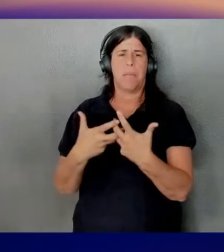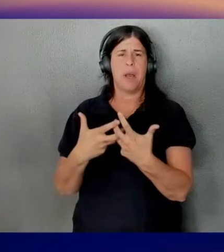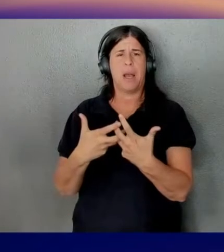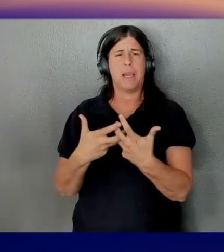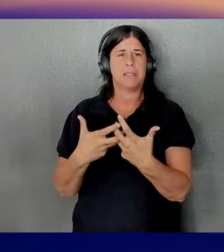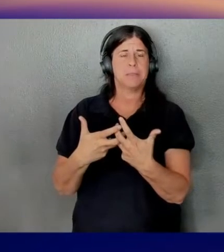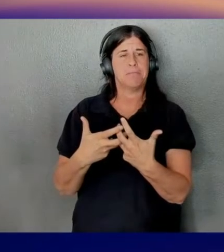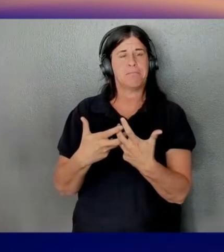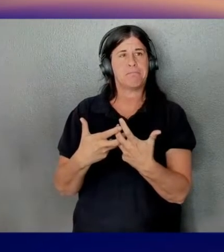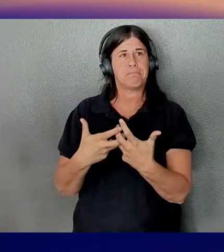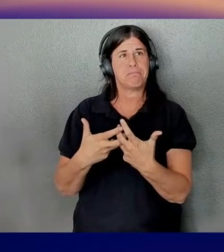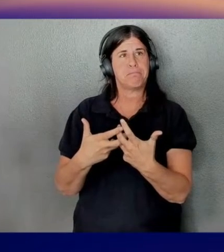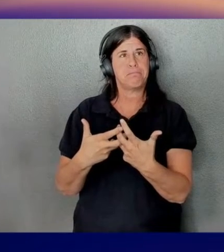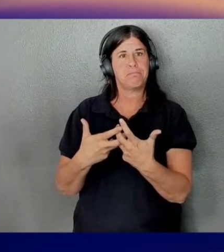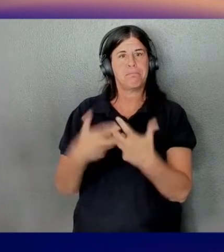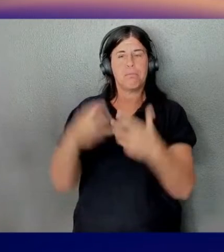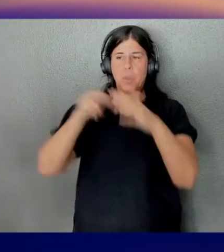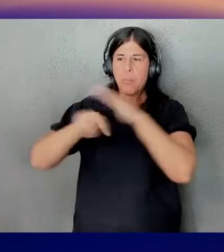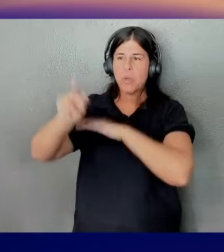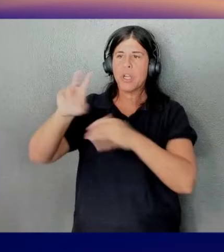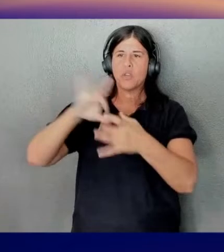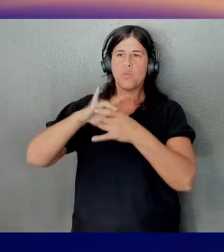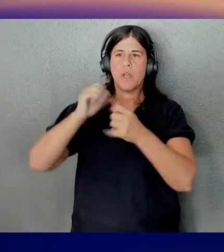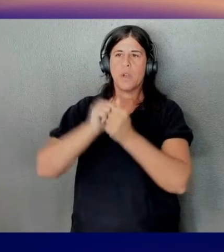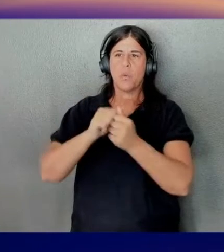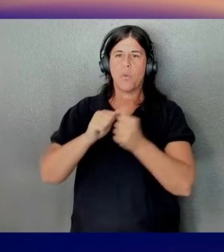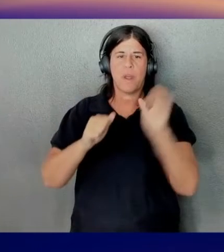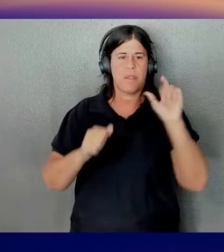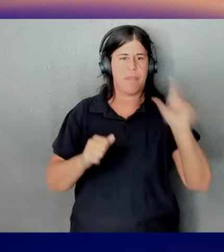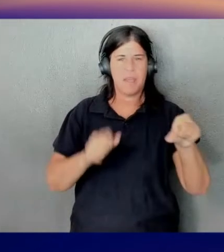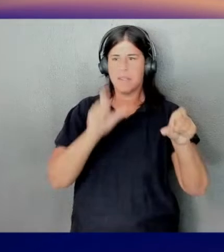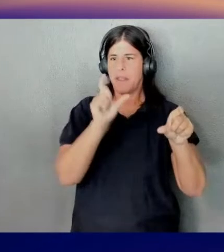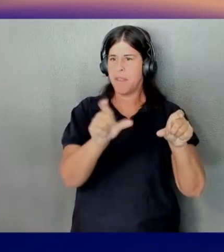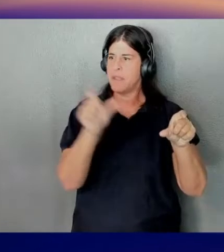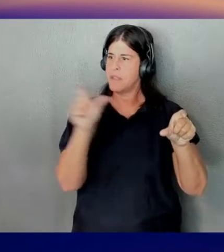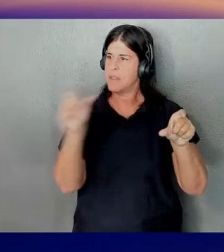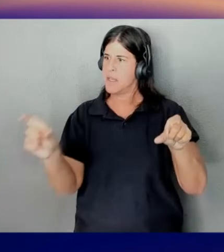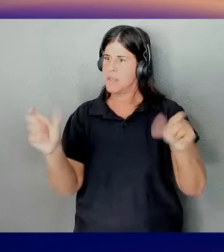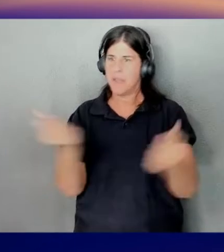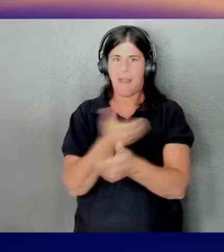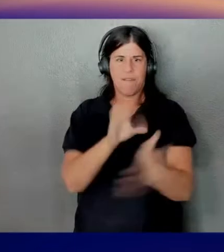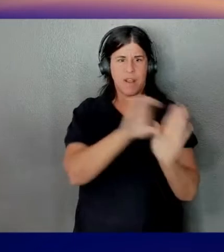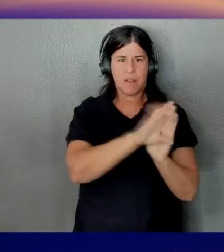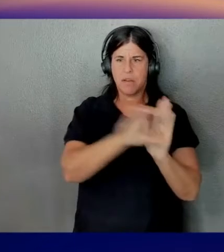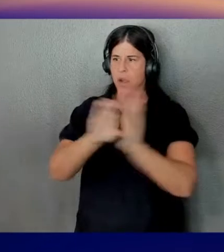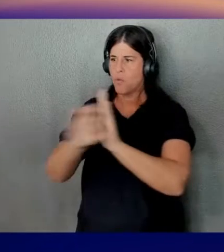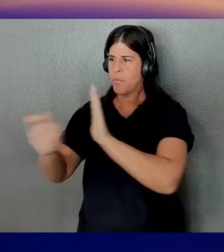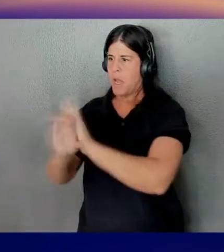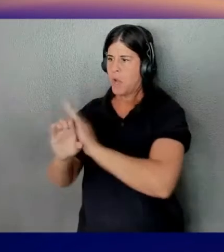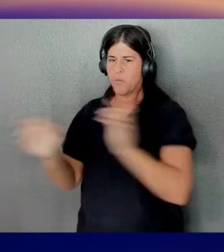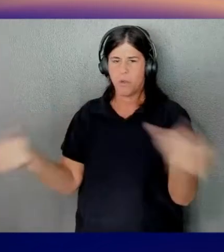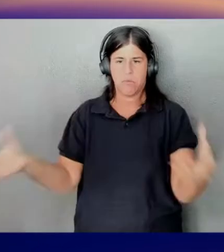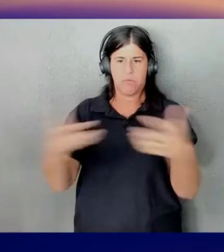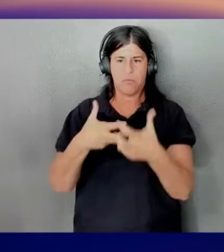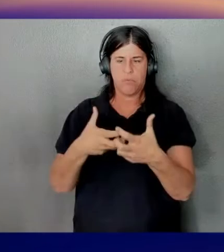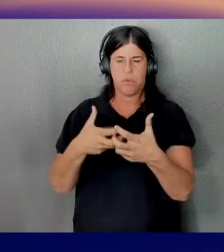predictions based on on the combination of all of the attributes that constitute the, the condition of a machine.